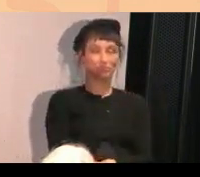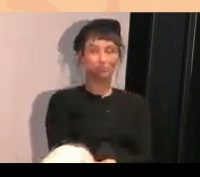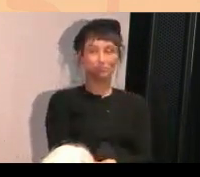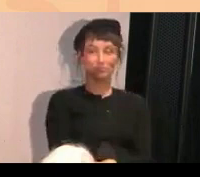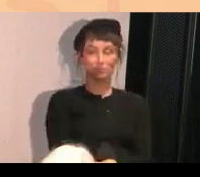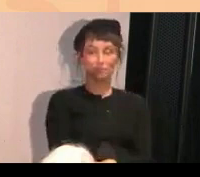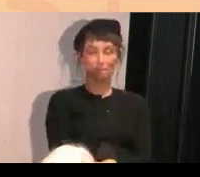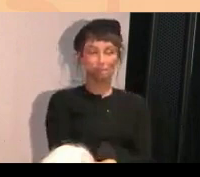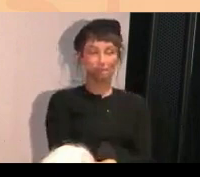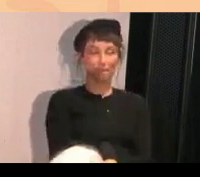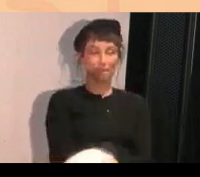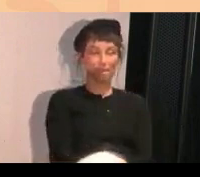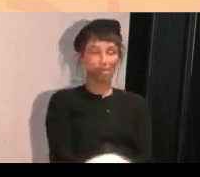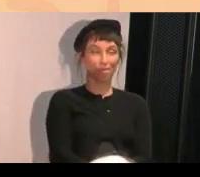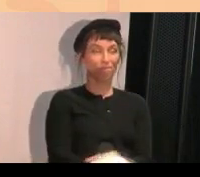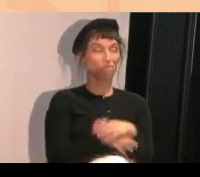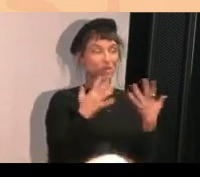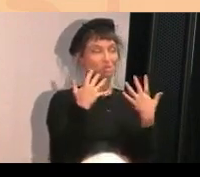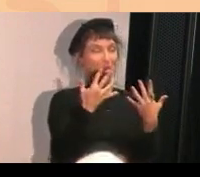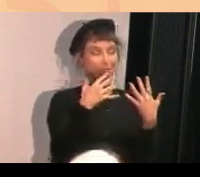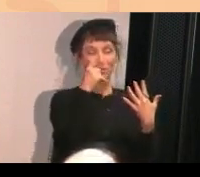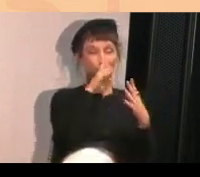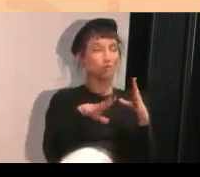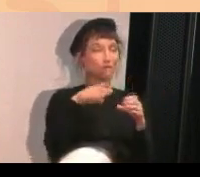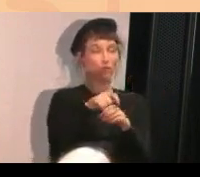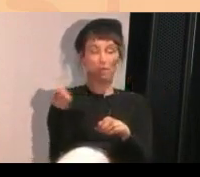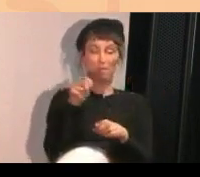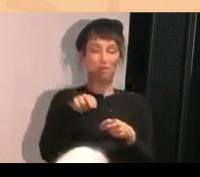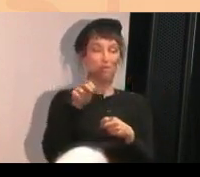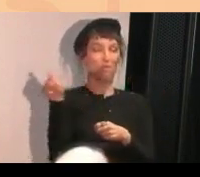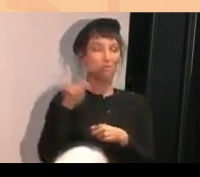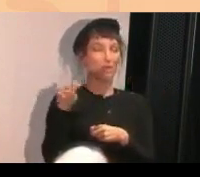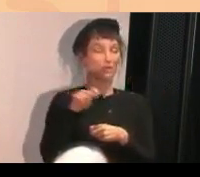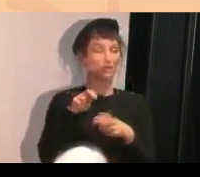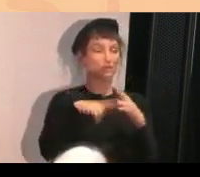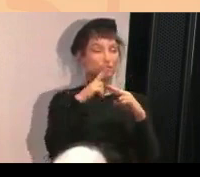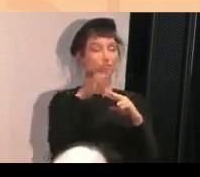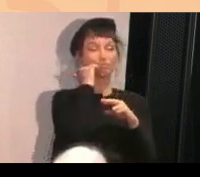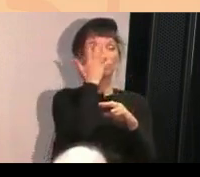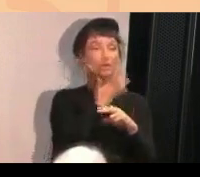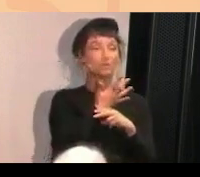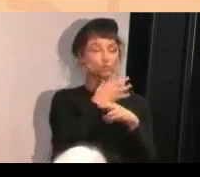who have served as members of the Aboriginal and Torres Strait Islander Arts board include